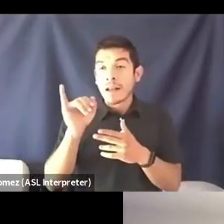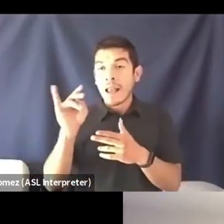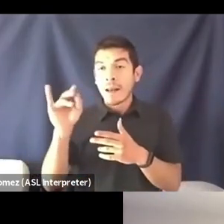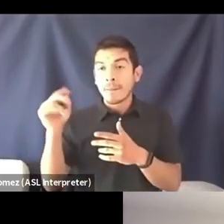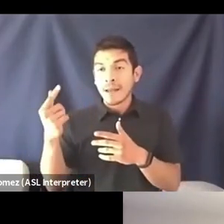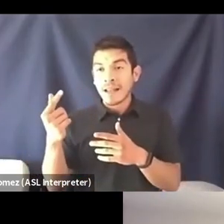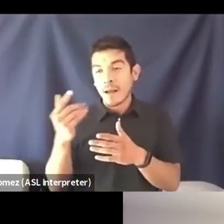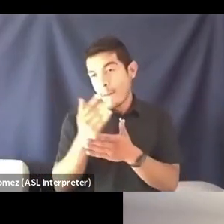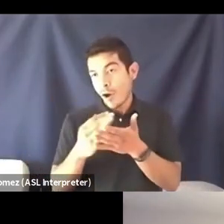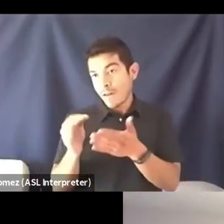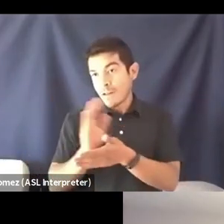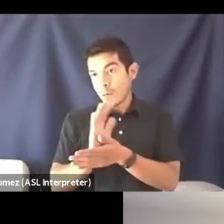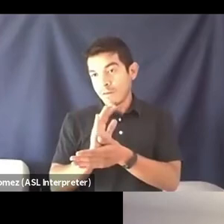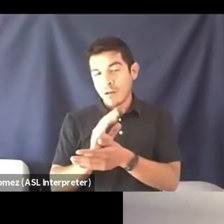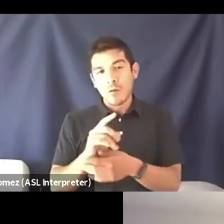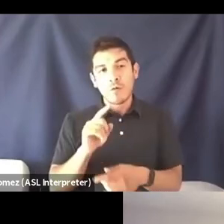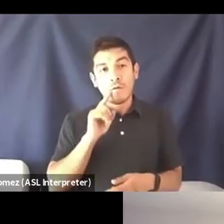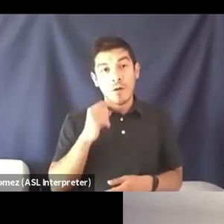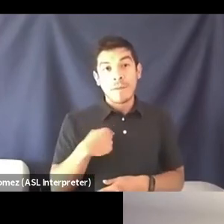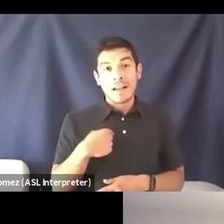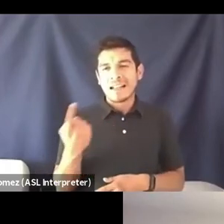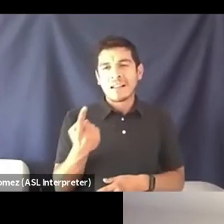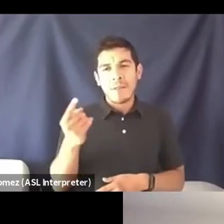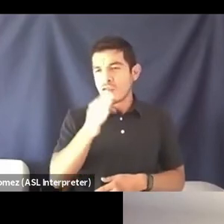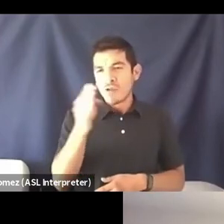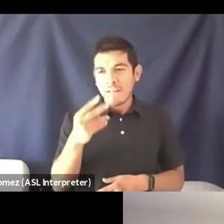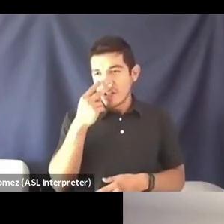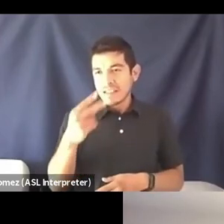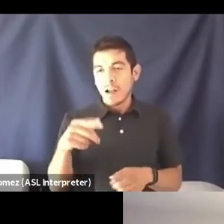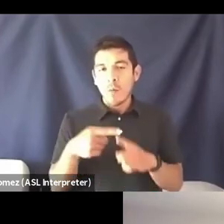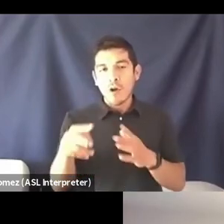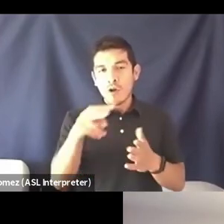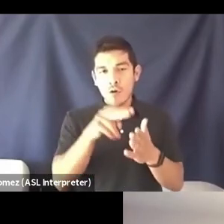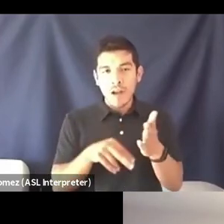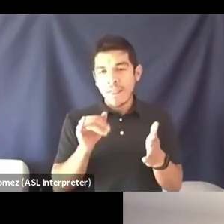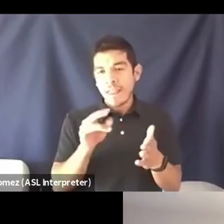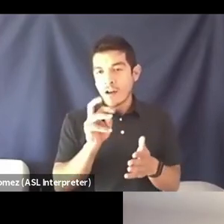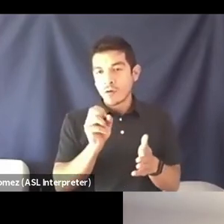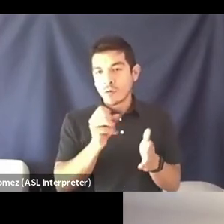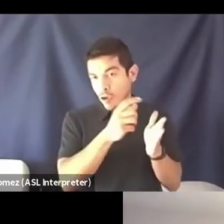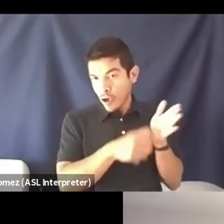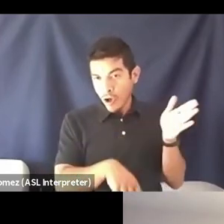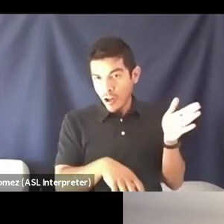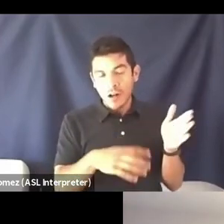to me was something you never see when you read these news articles. And I definitely read